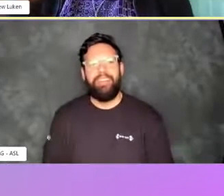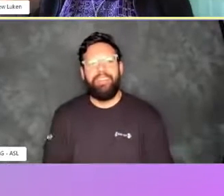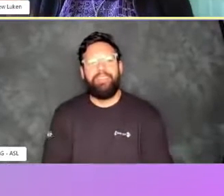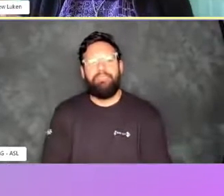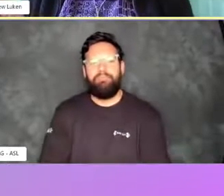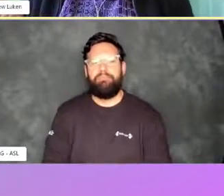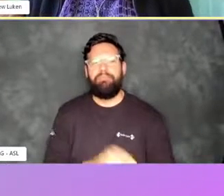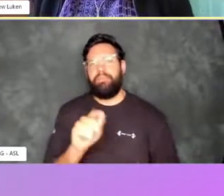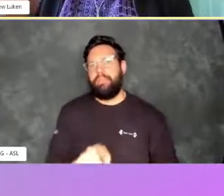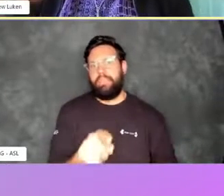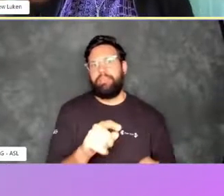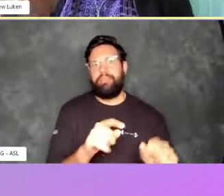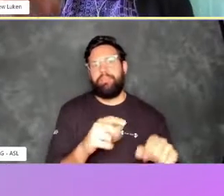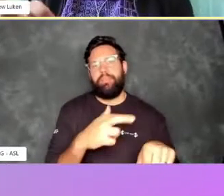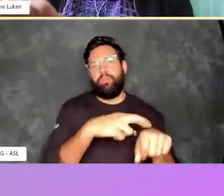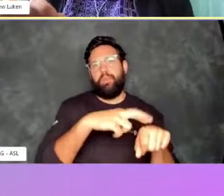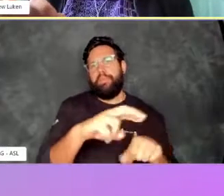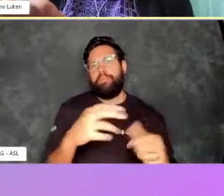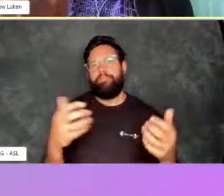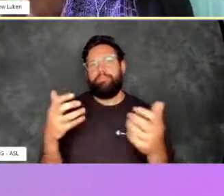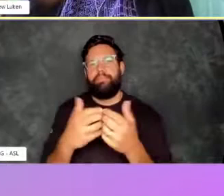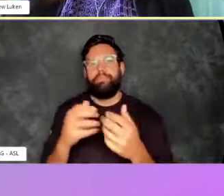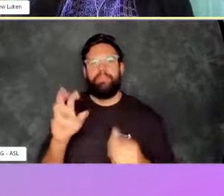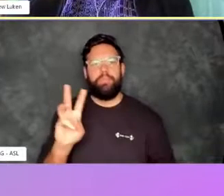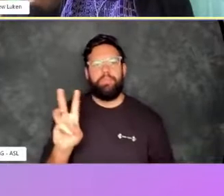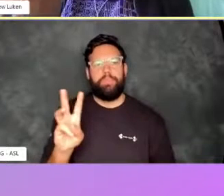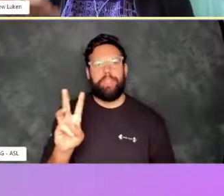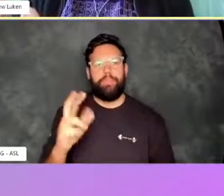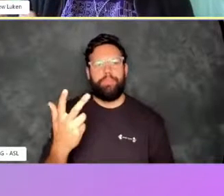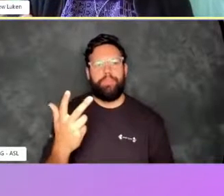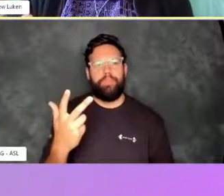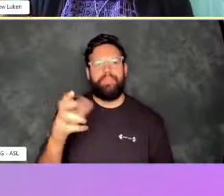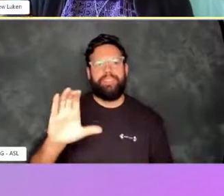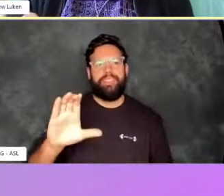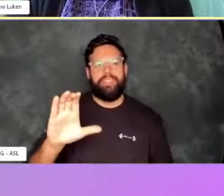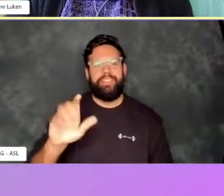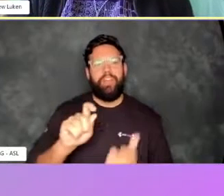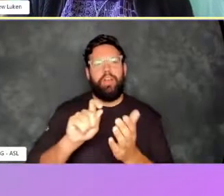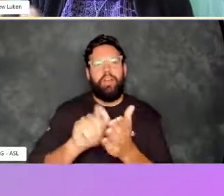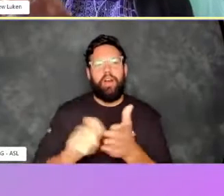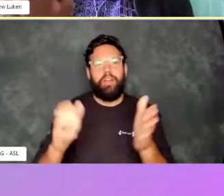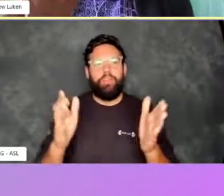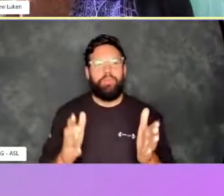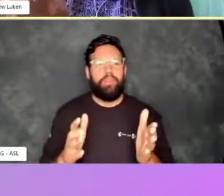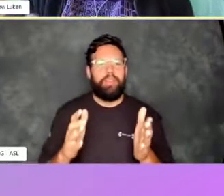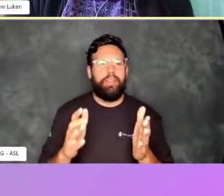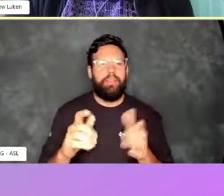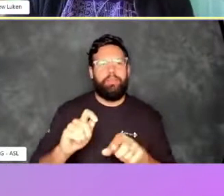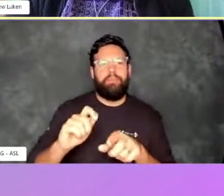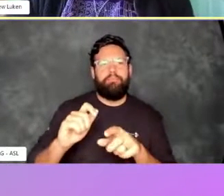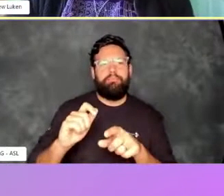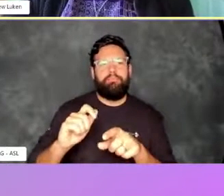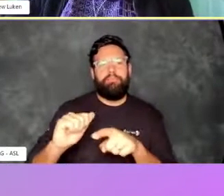cardinal tenant W3C's is referencing offering practices for design pattern, if you were to start at one place,